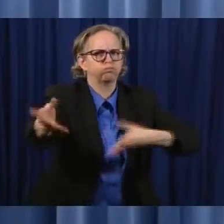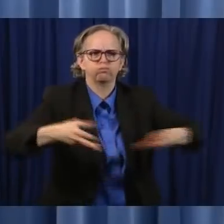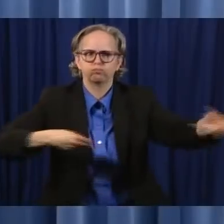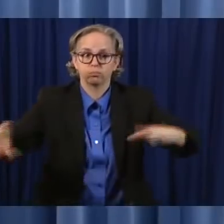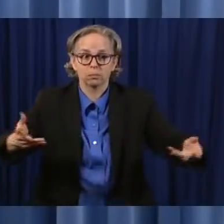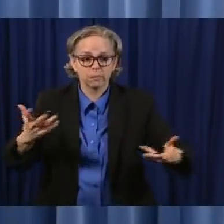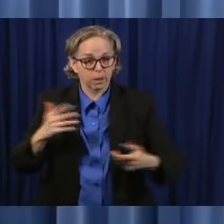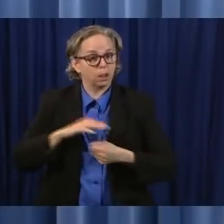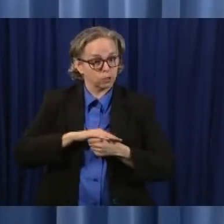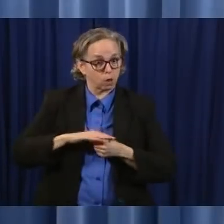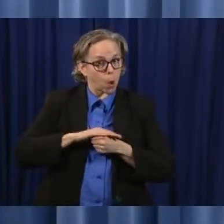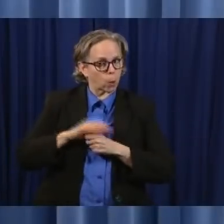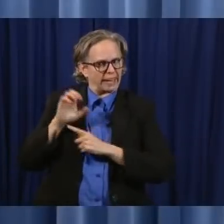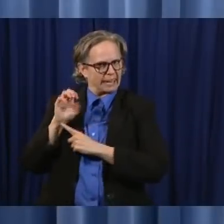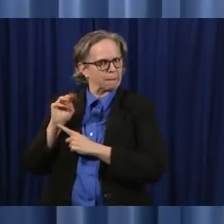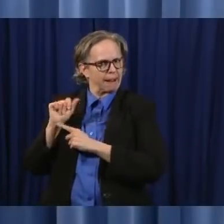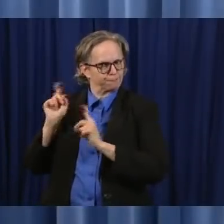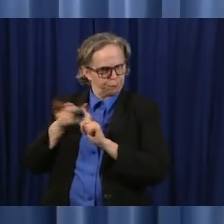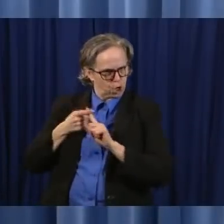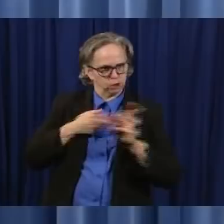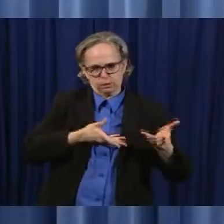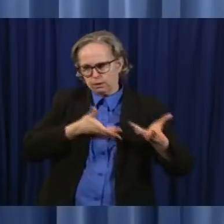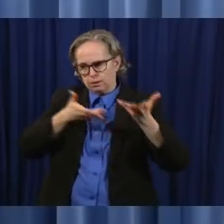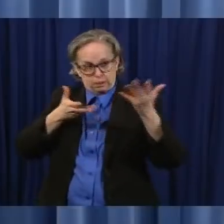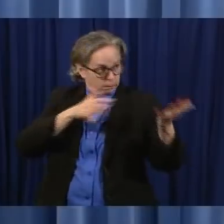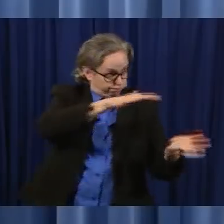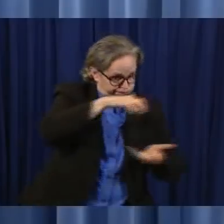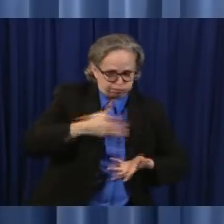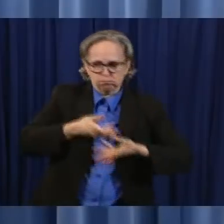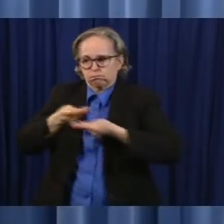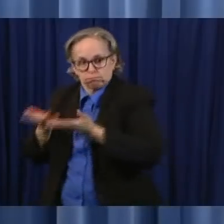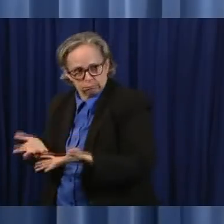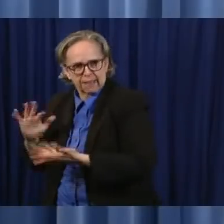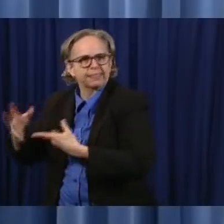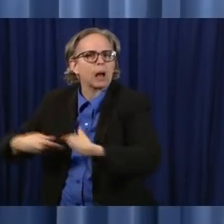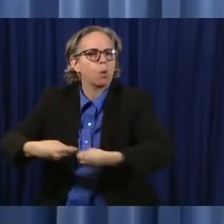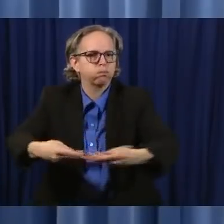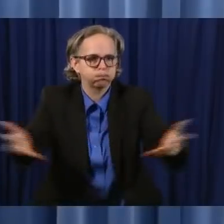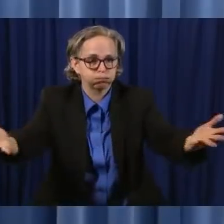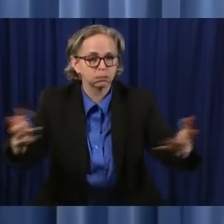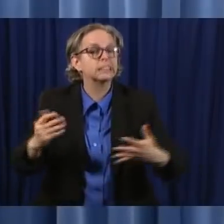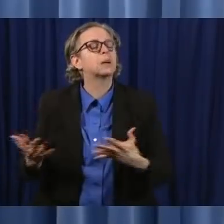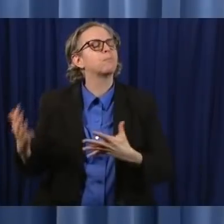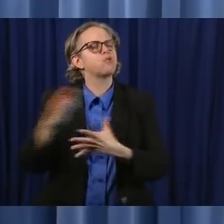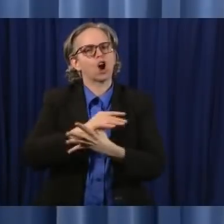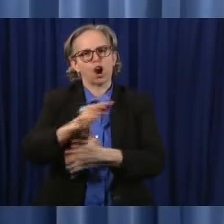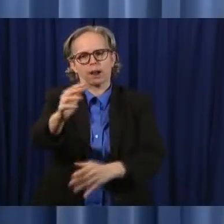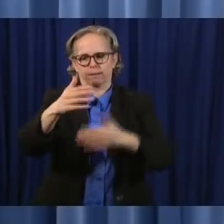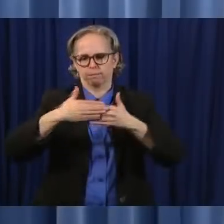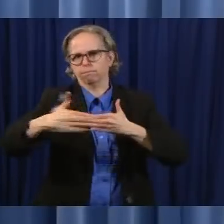LOCAL COMMUNITIES. WE WILL CONTINUE TO DISTRIBUTE PPE TO THE LOCAL EM A's , GET